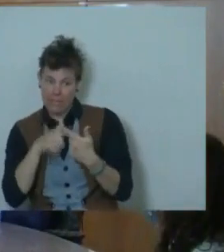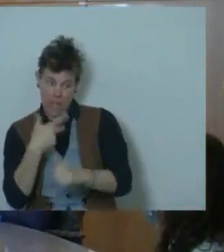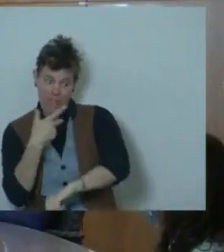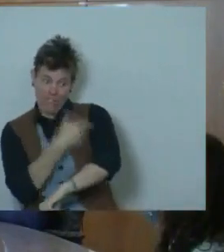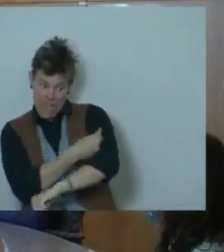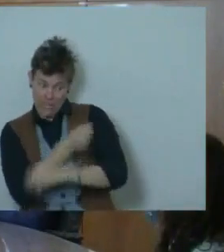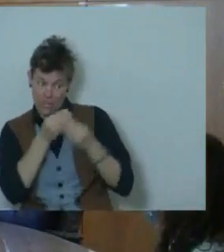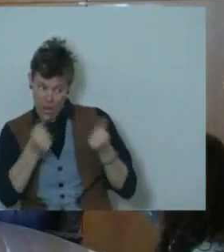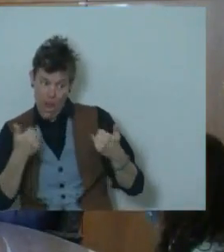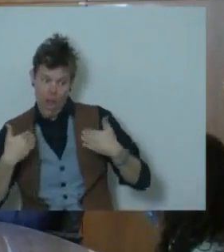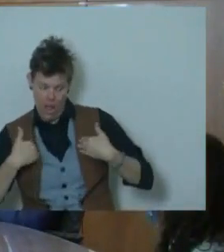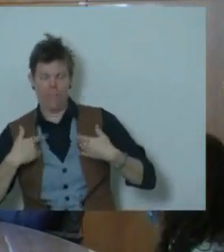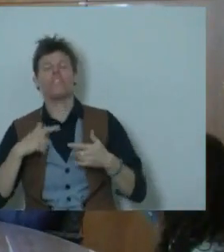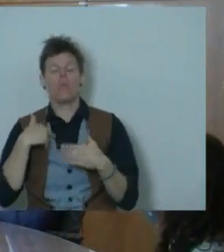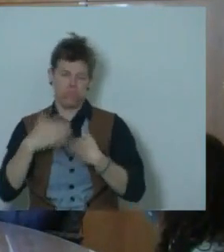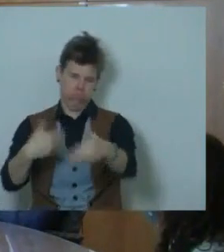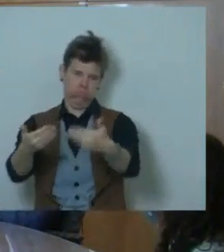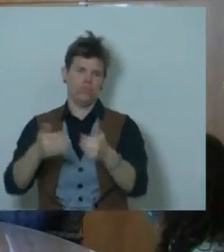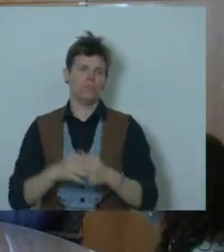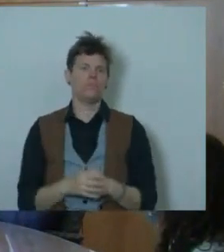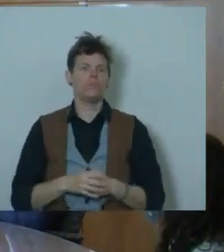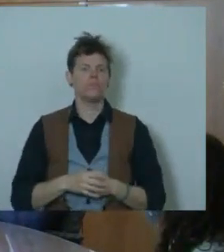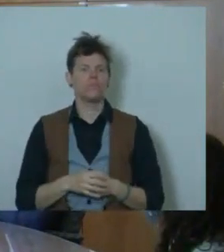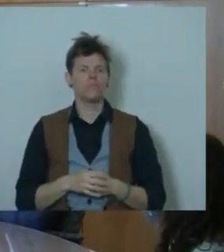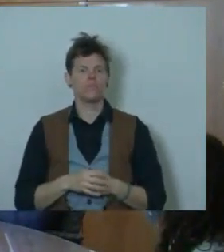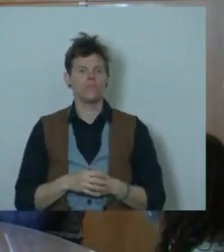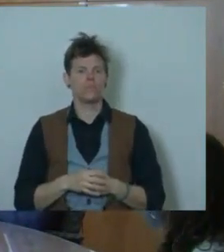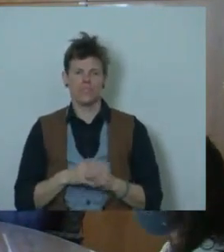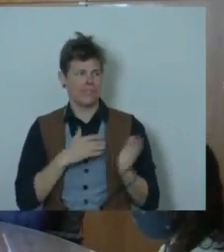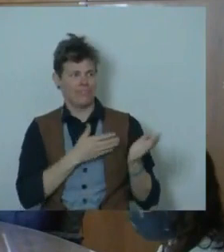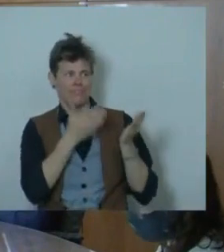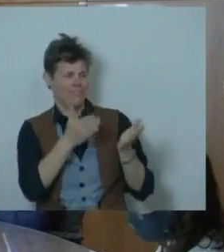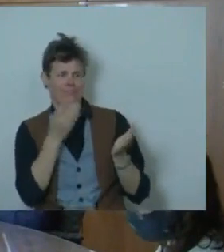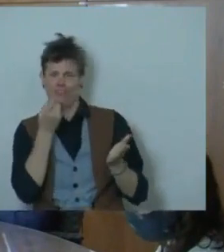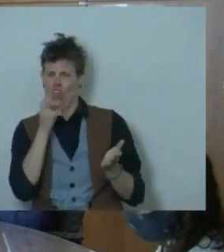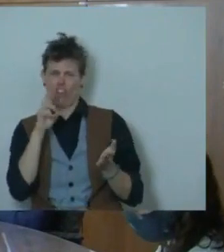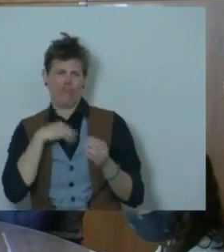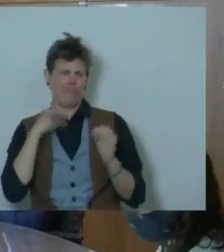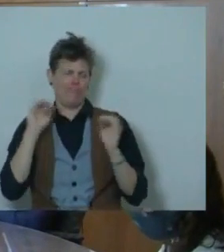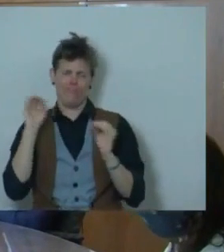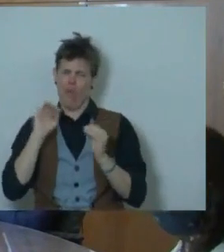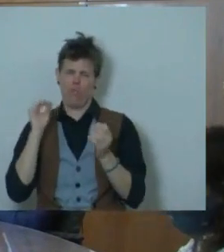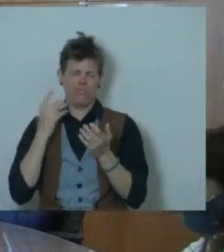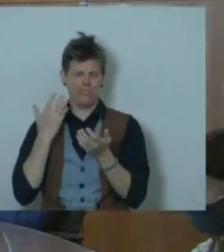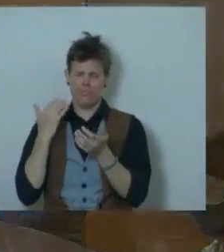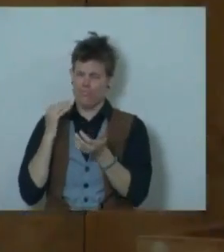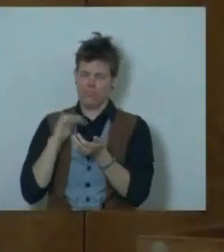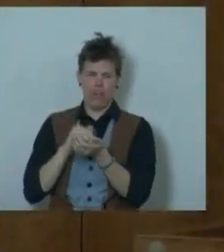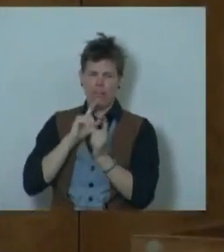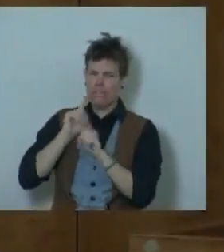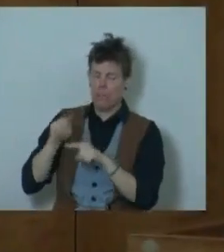WE HAVE TO BE REALLY CAUTIOUS ABOUT THAT UNTIL THERE IS A VACCINE. I HAVE NOTHING TO ADD.